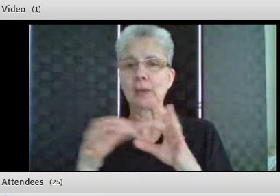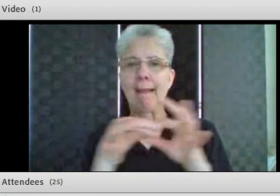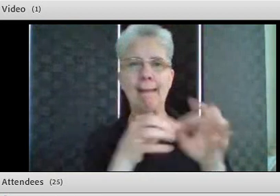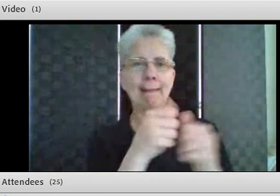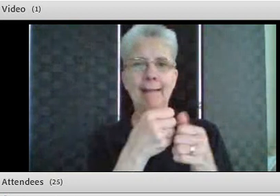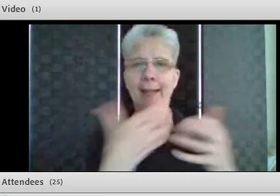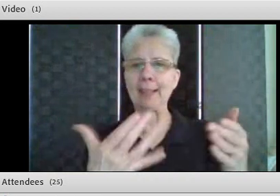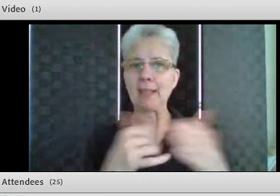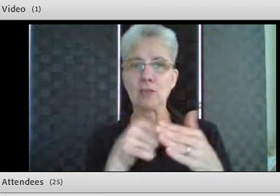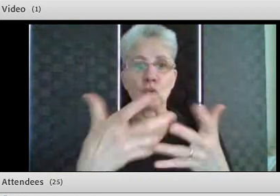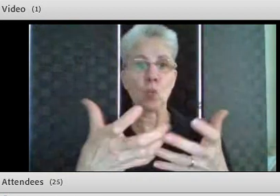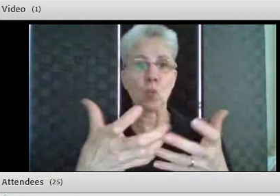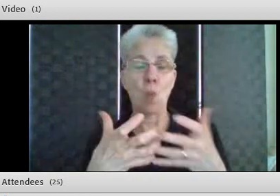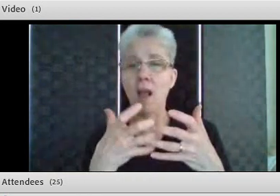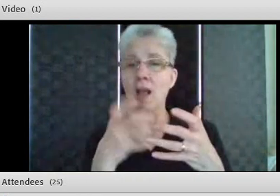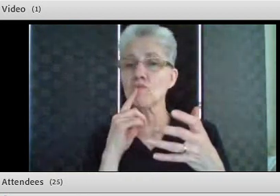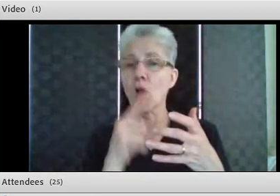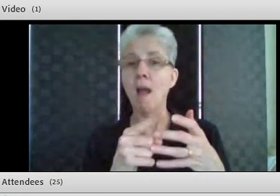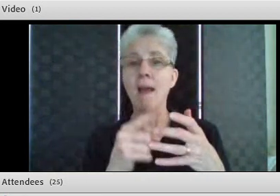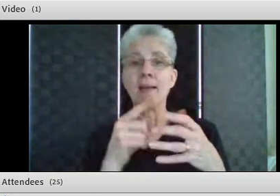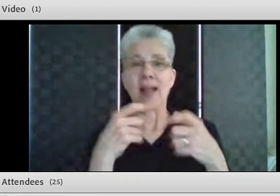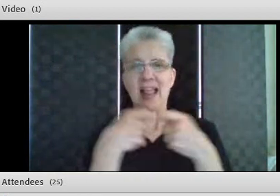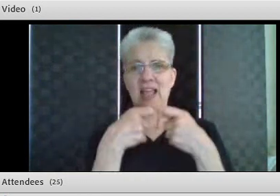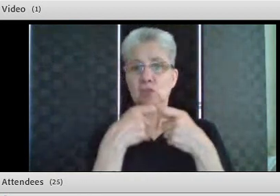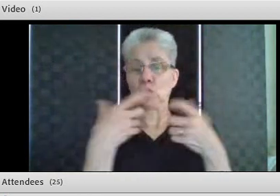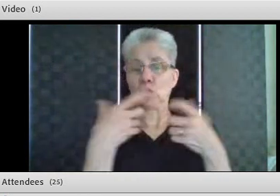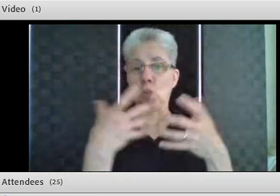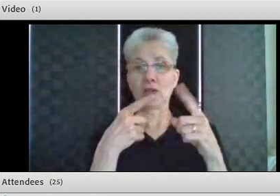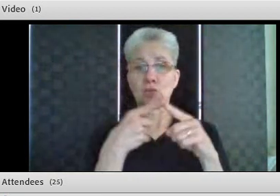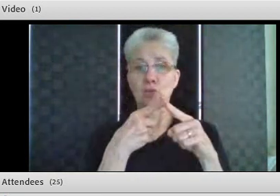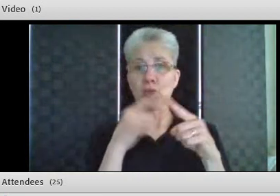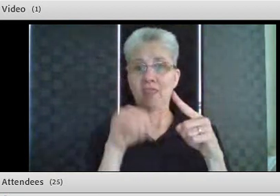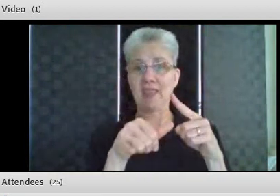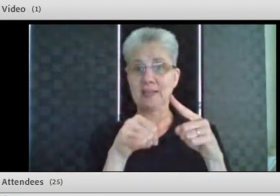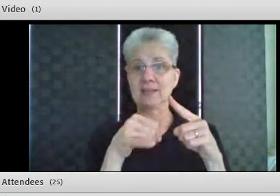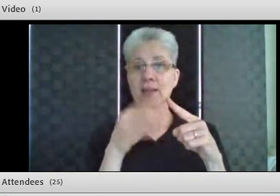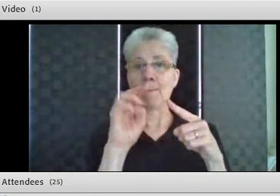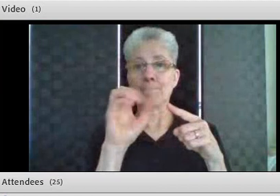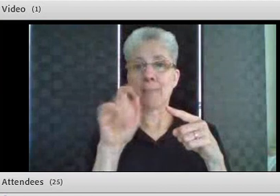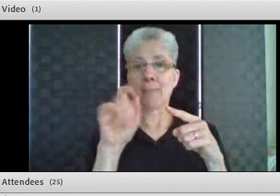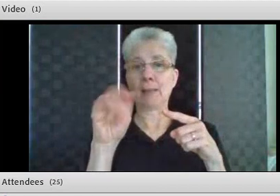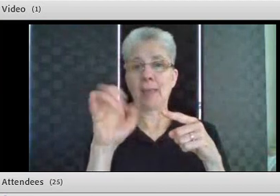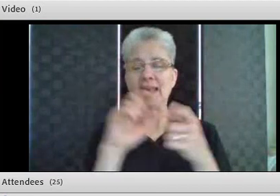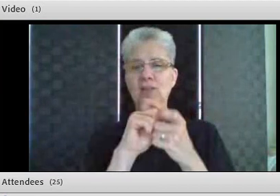Basically what they do -- Hilary: Cool. Ryan: Using Makey Makey, you can connect anything that you want